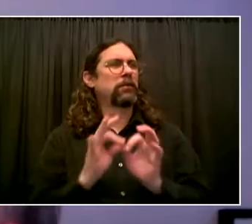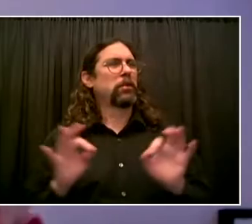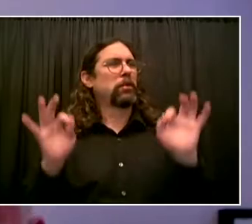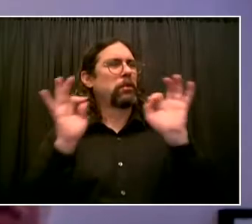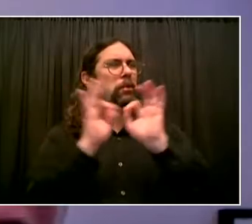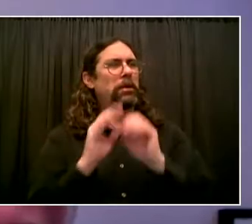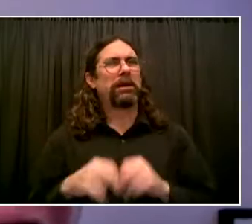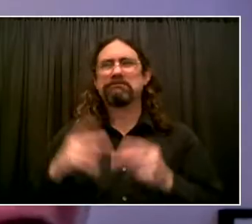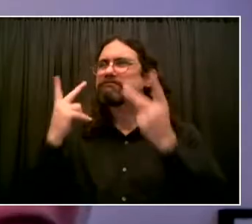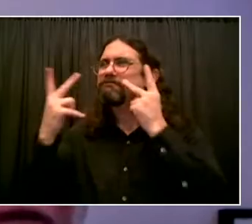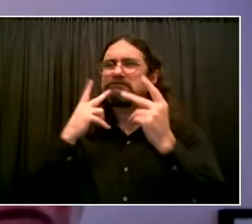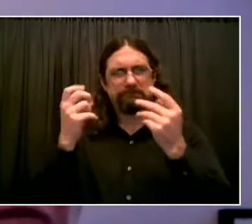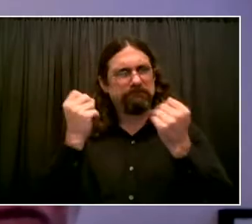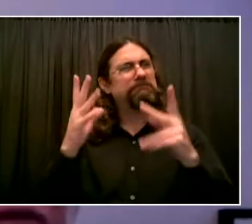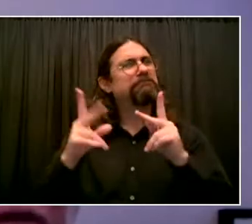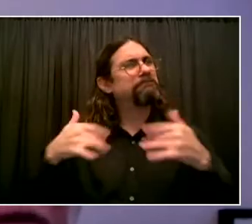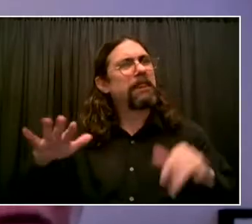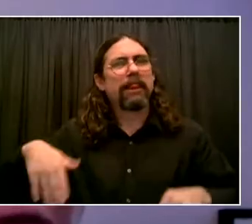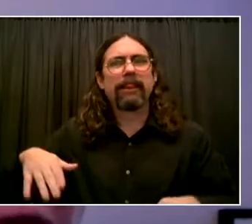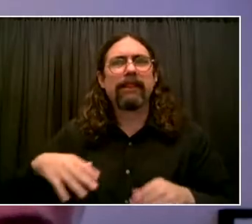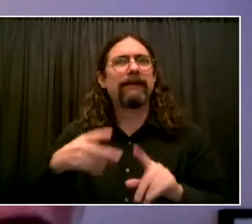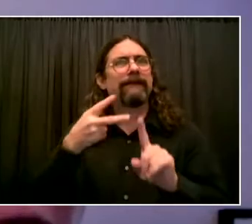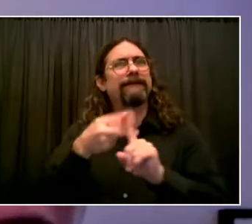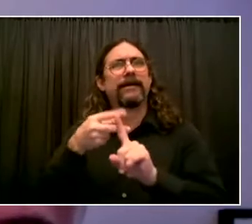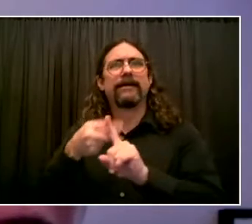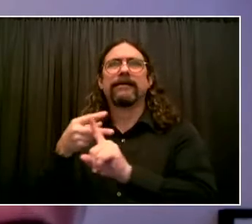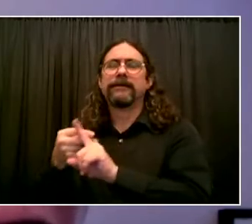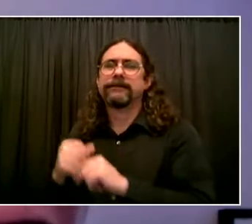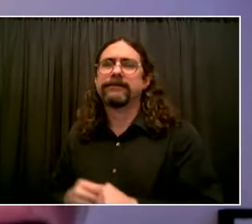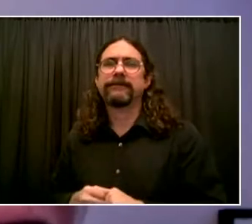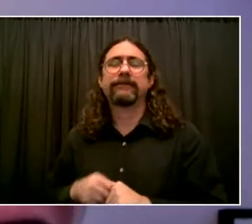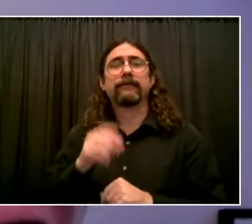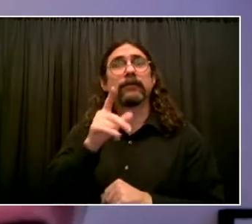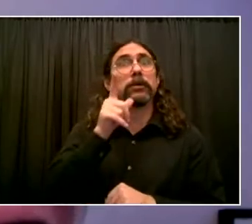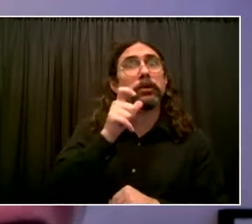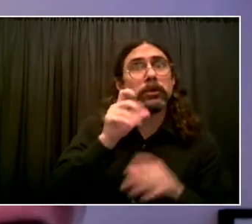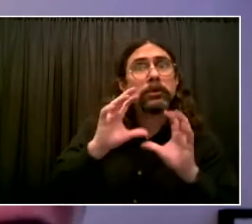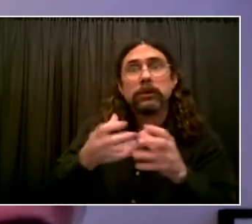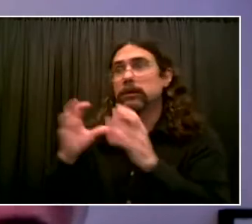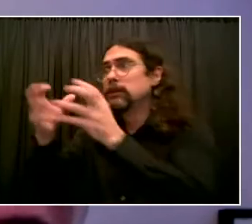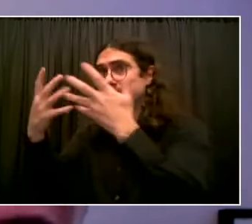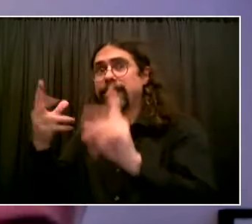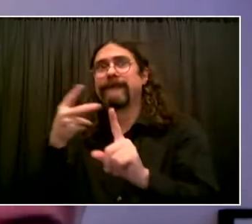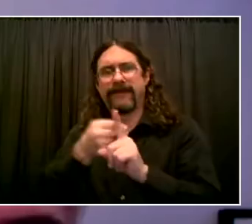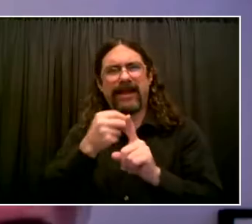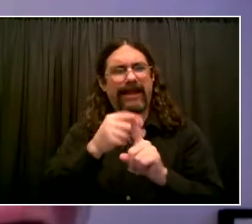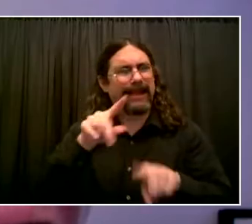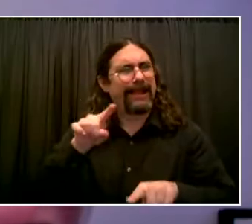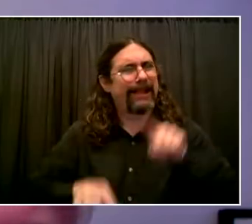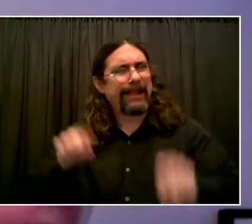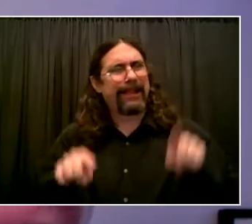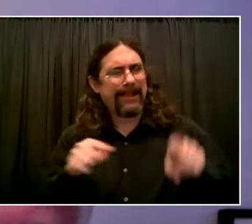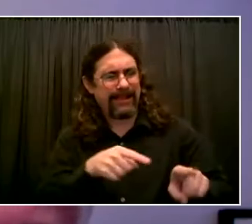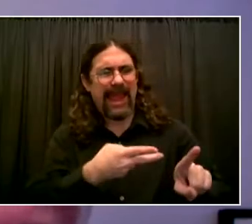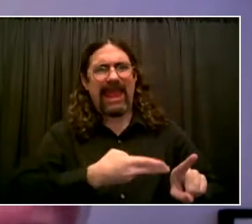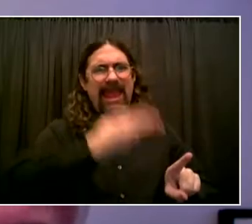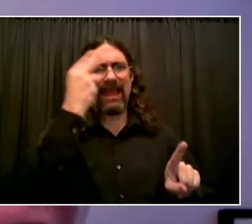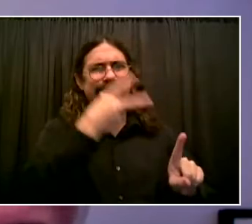OF PEOPLE WHO HAVE ONT GOTTEN THE VACCINE SEEM TO RESIDE. I WANT YOU TO UNDERSTAND ON